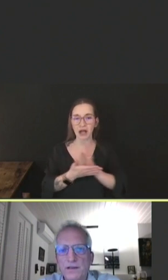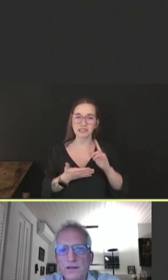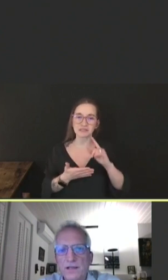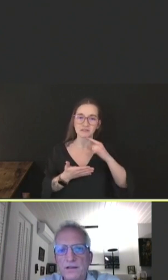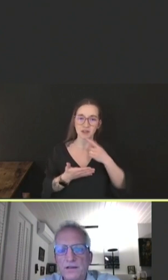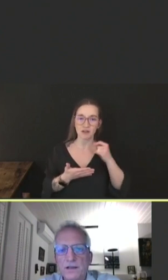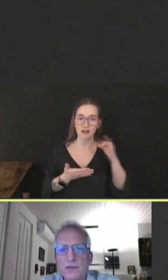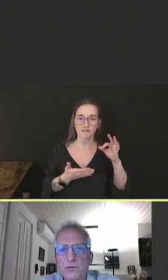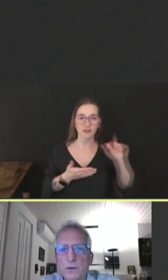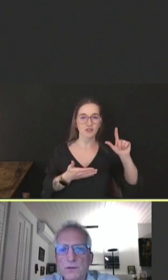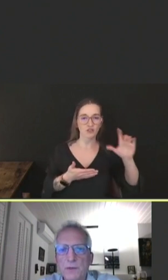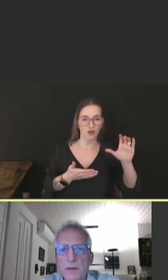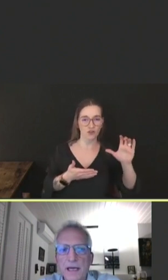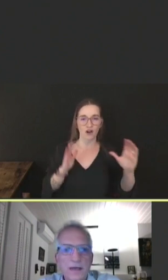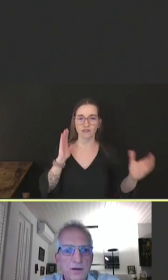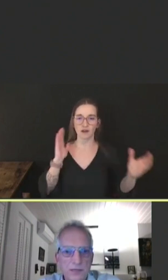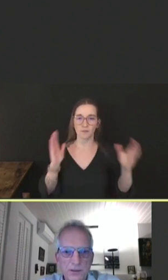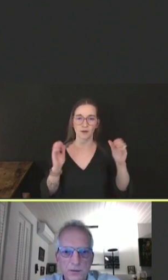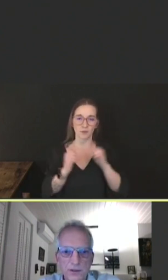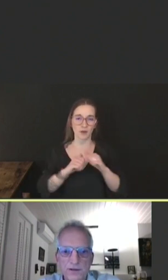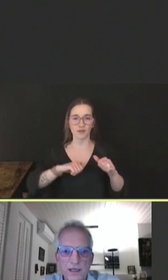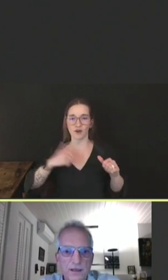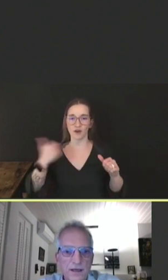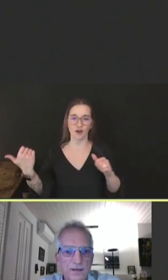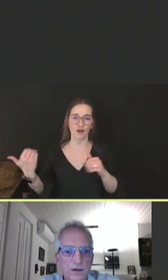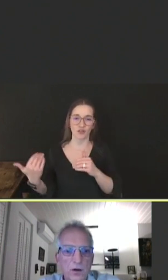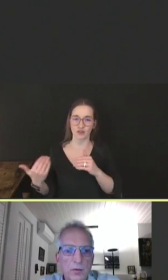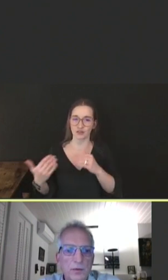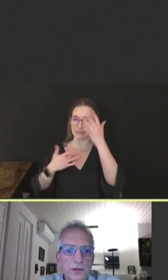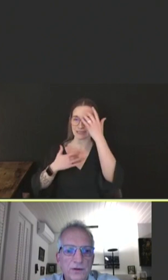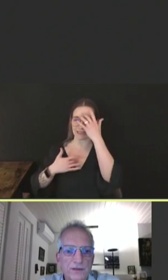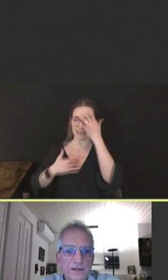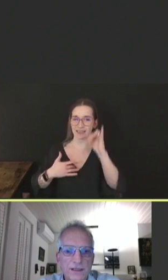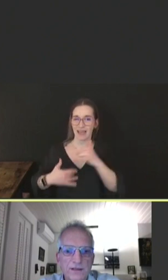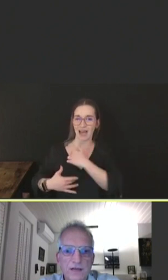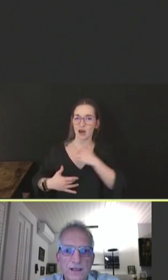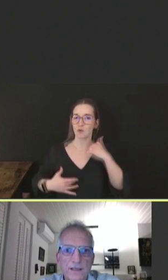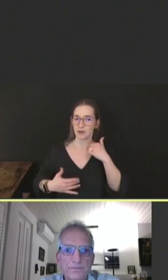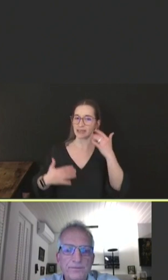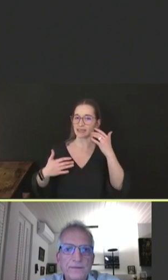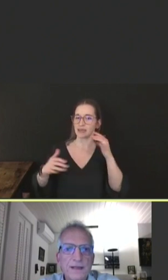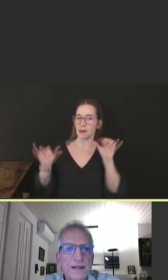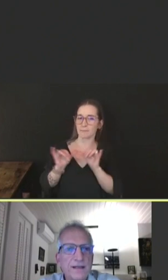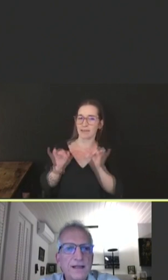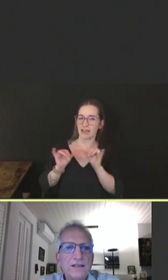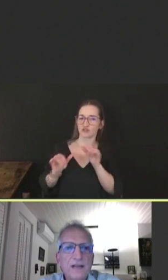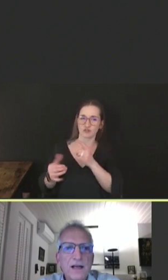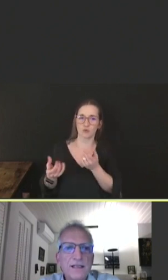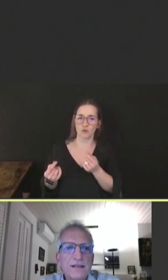other diseases for which we make measurements in the global burden of disease study. Next slide.